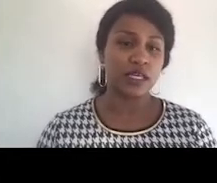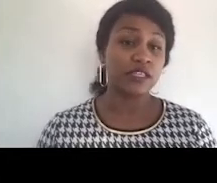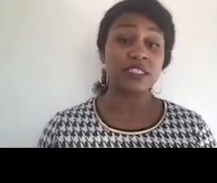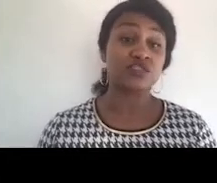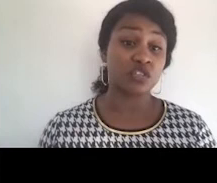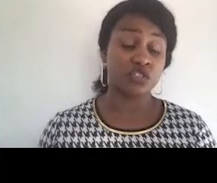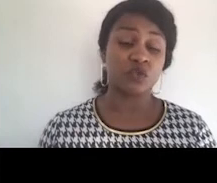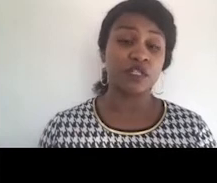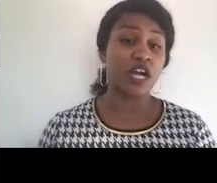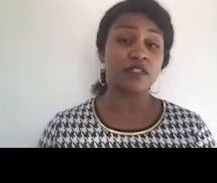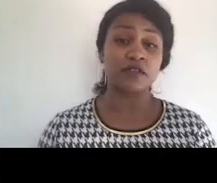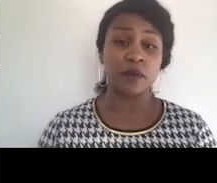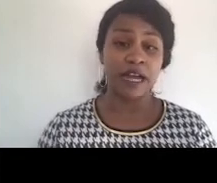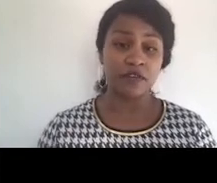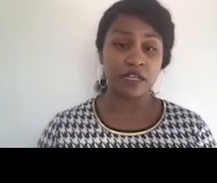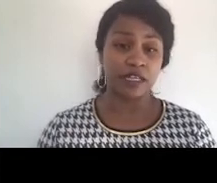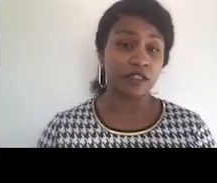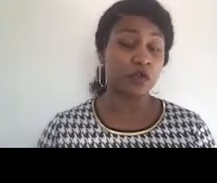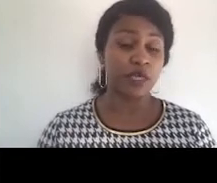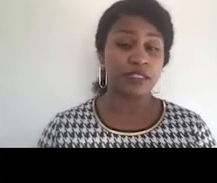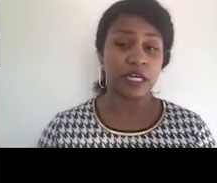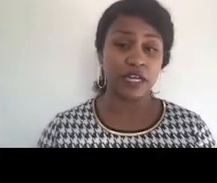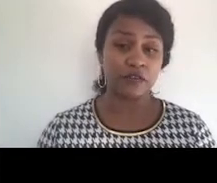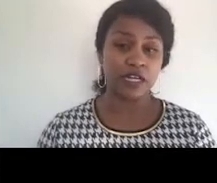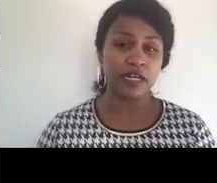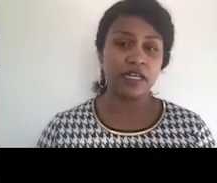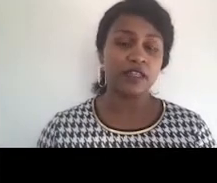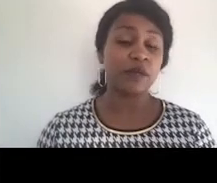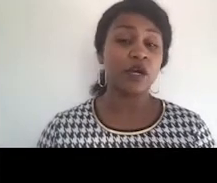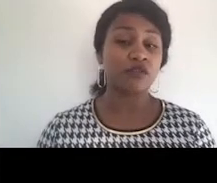These instructors will be travelling from Africa, Ethiopia and South Africa. They'll be coming from